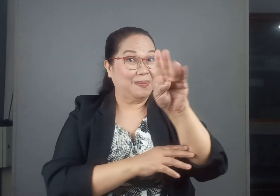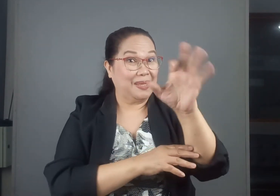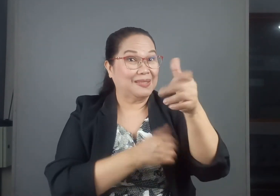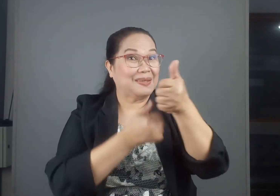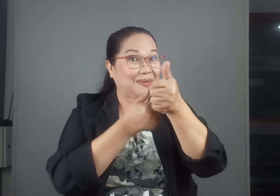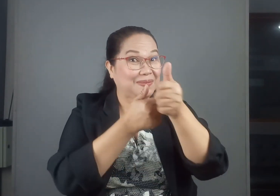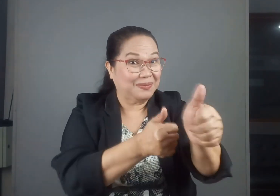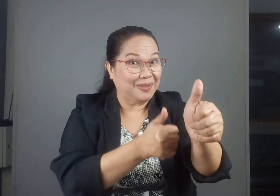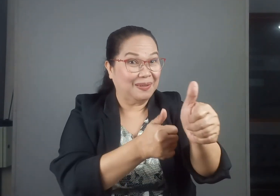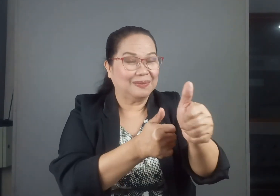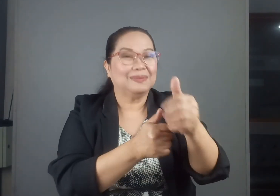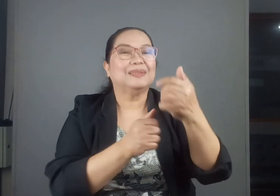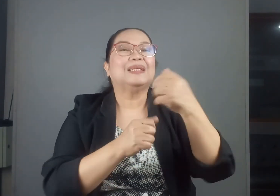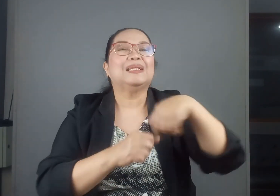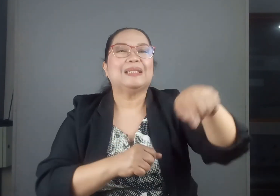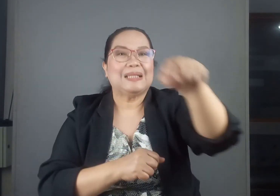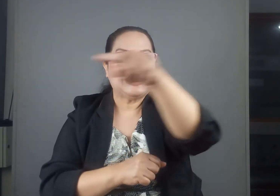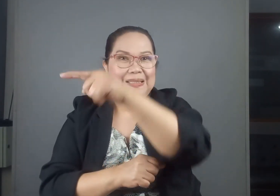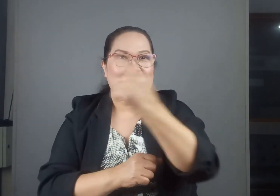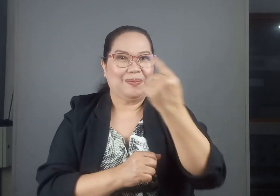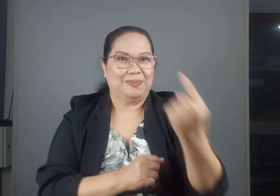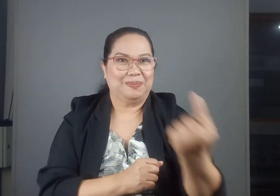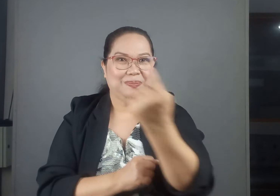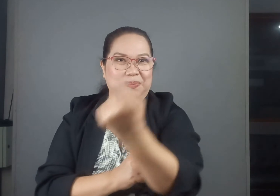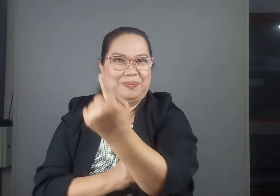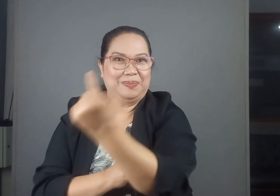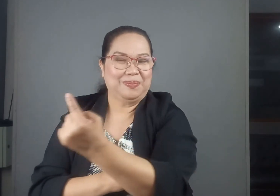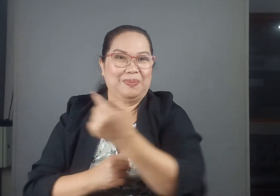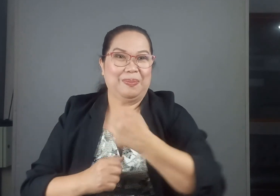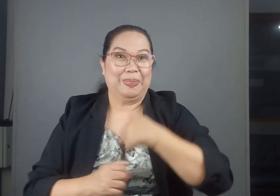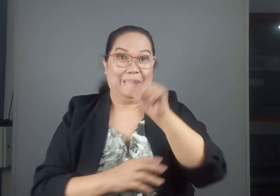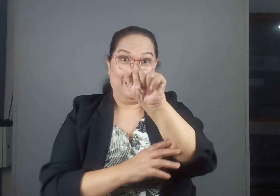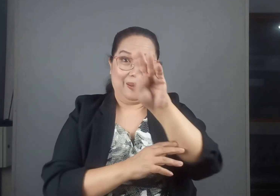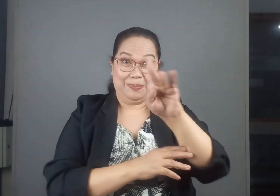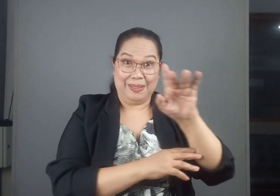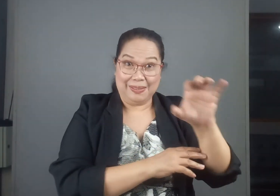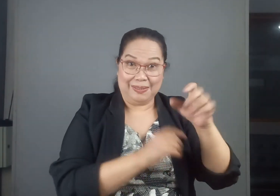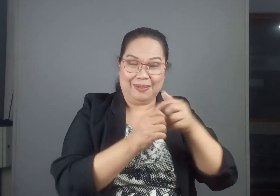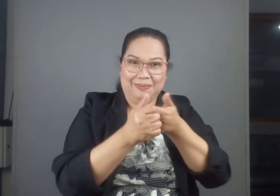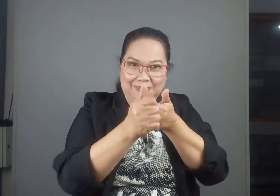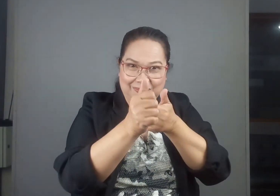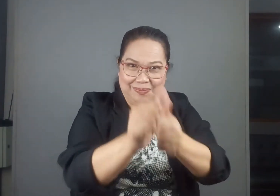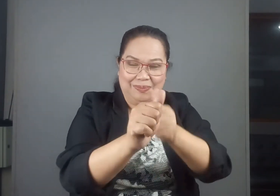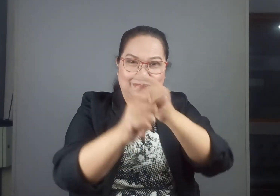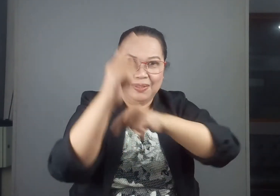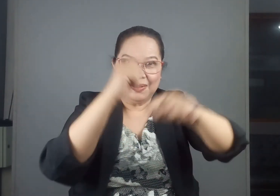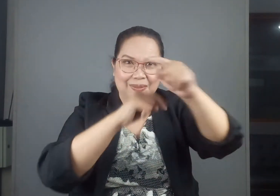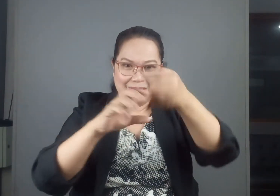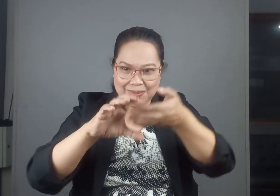which also determines their turn order. This turn system is also applicable when the signs on the cards are performed.